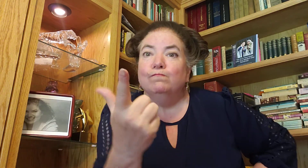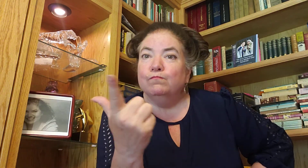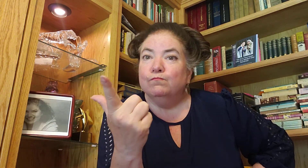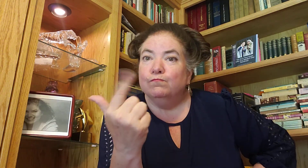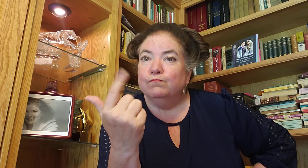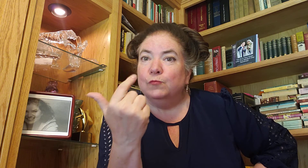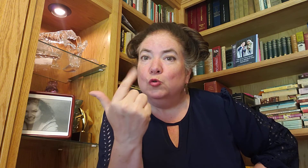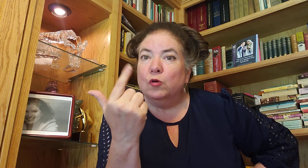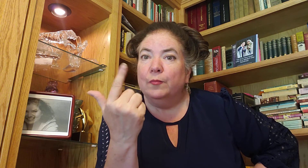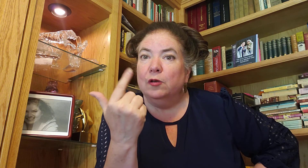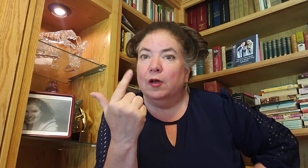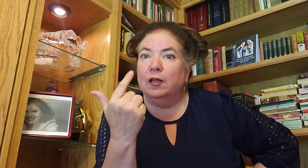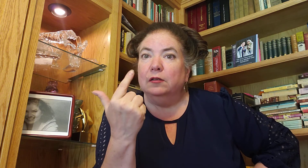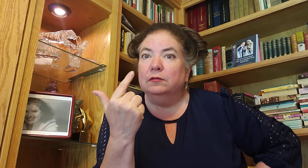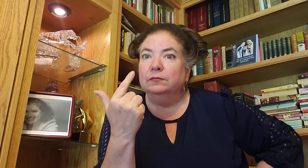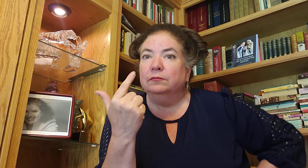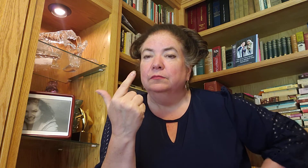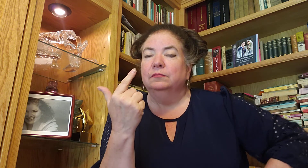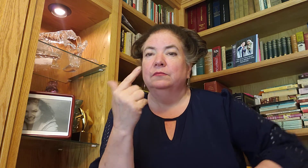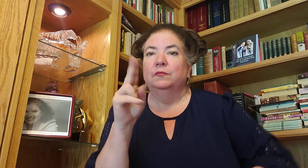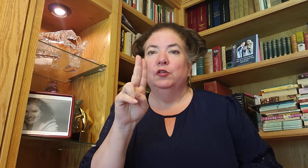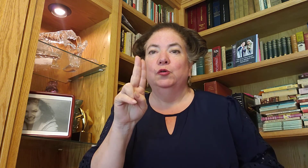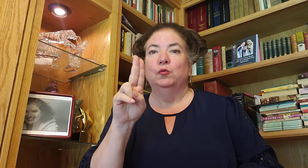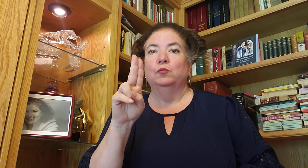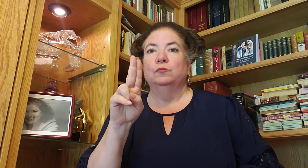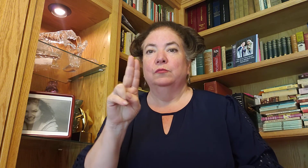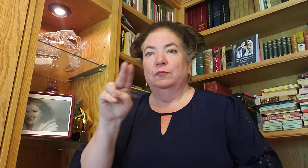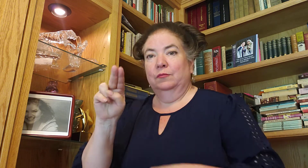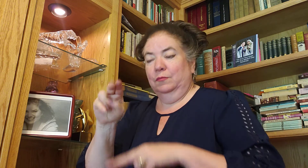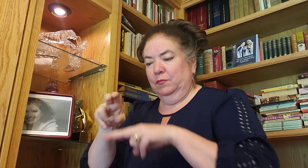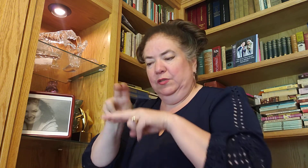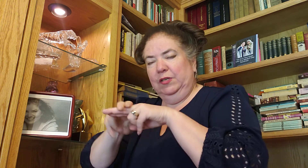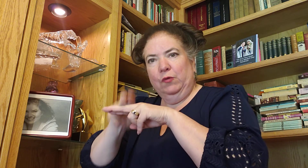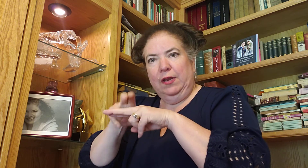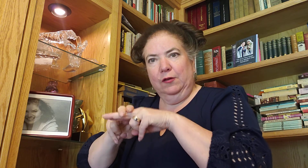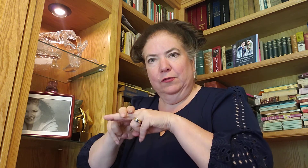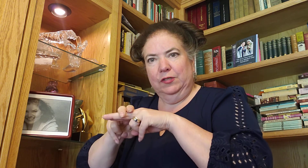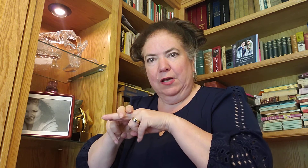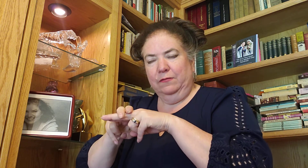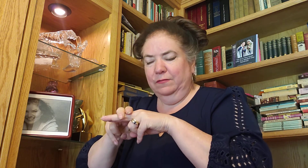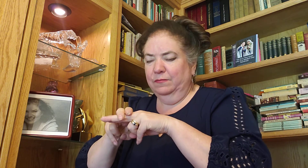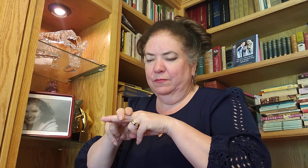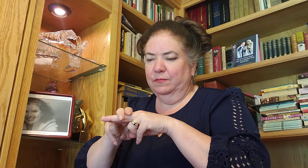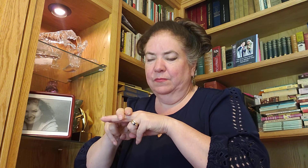you come here. "U" sit right here, sit down.